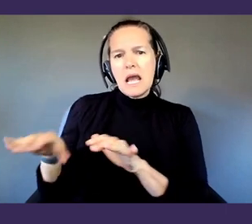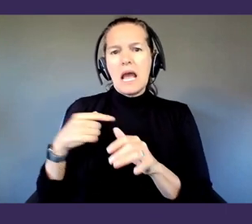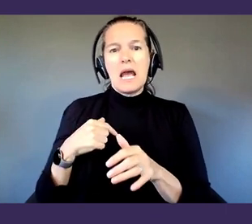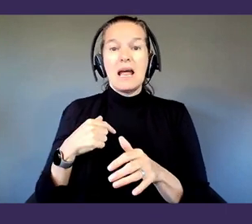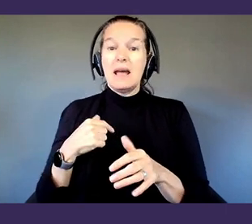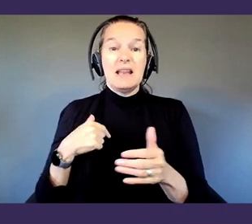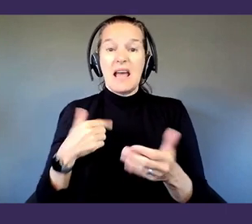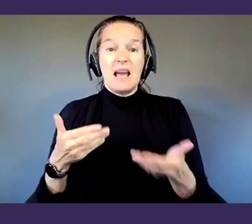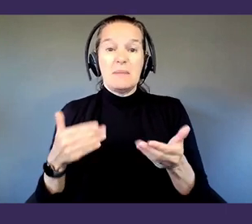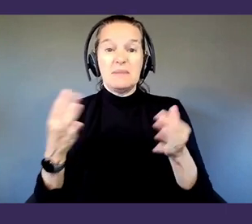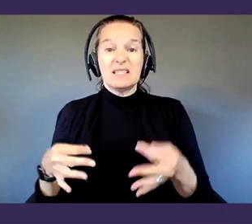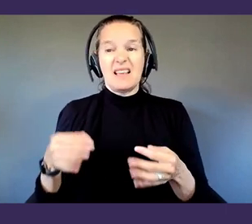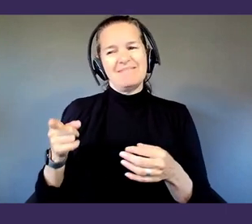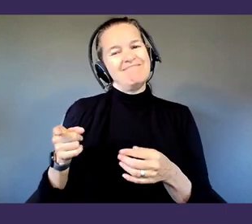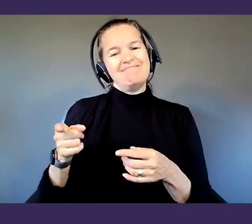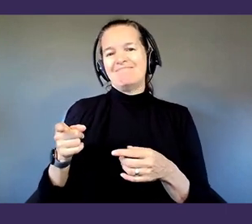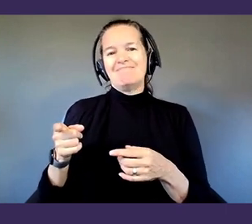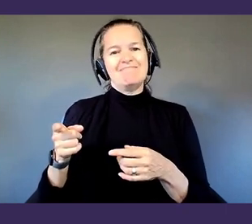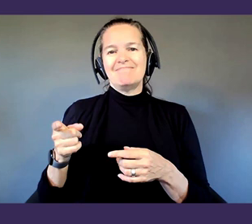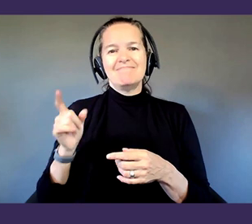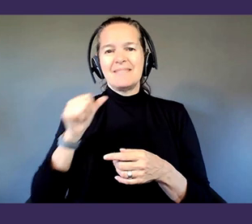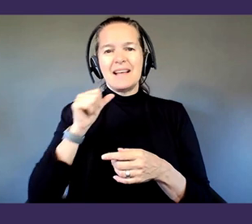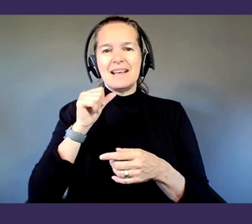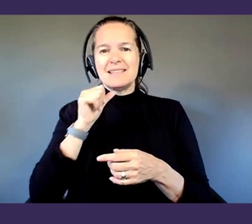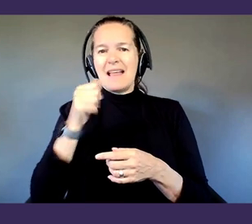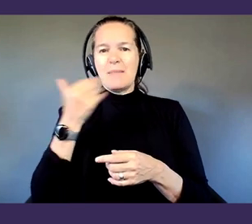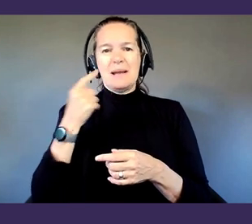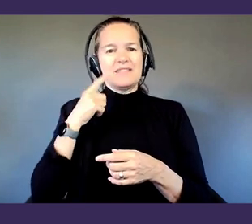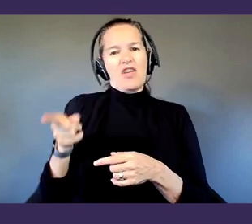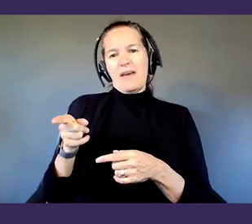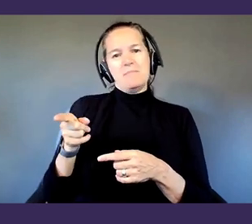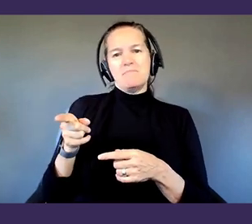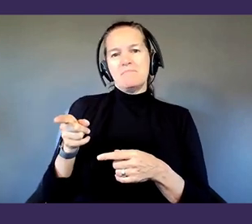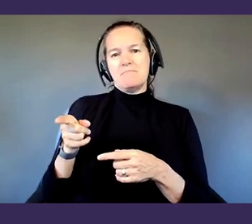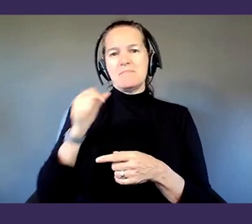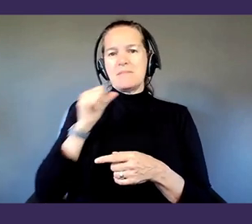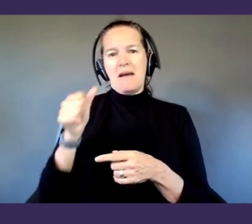that's not the greatest alternative to guardianship for them, but it can be a great alternative to guardianship for others.